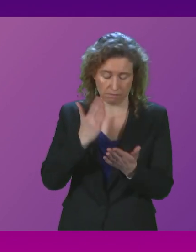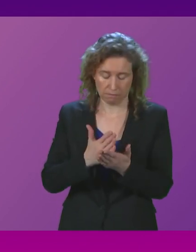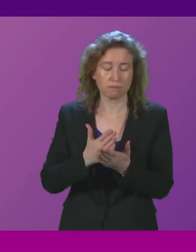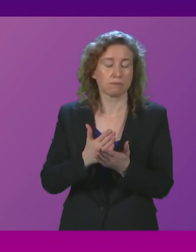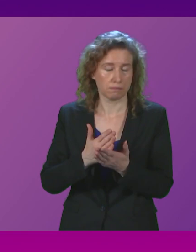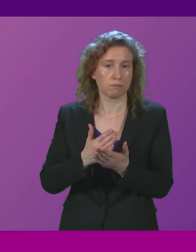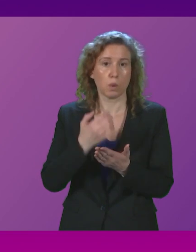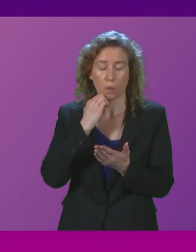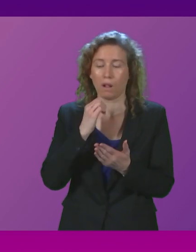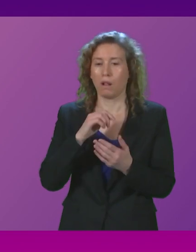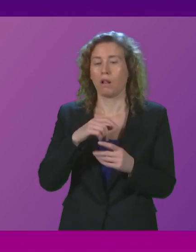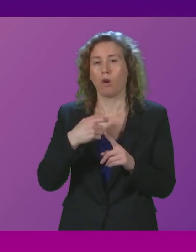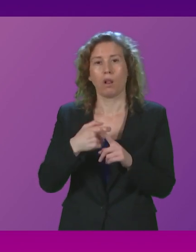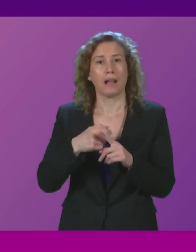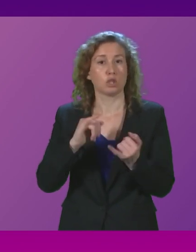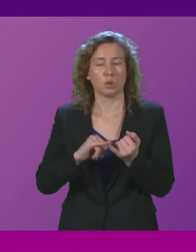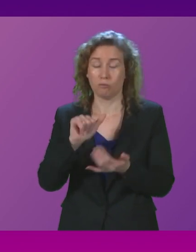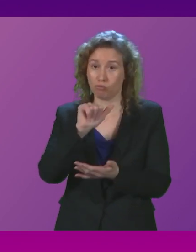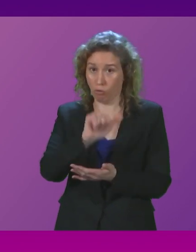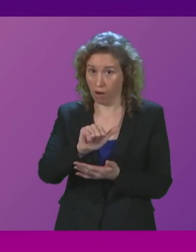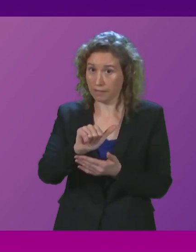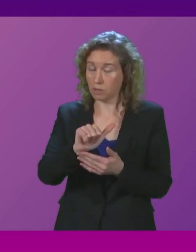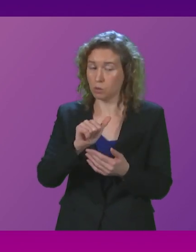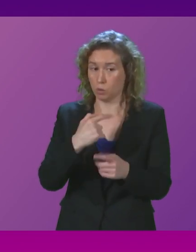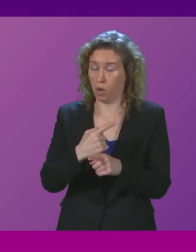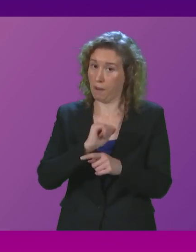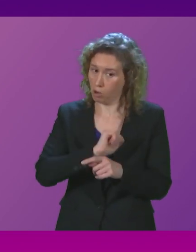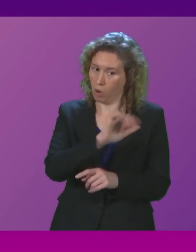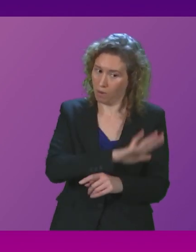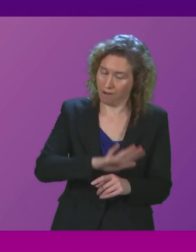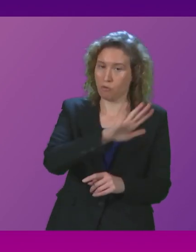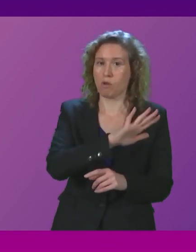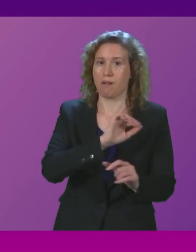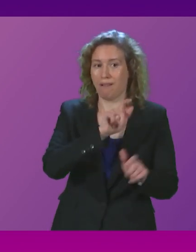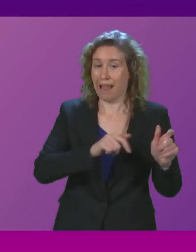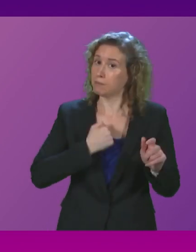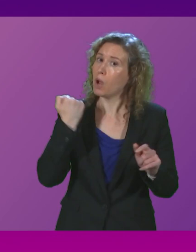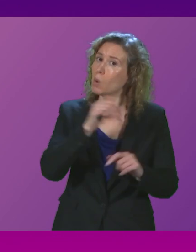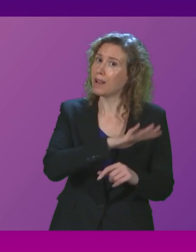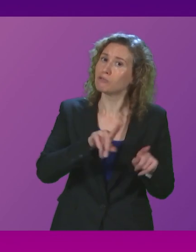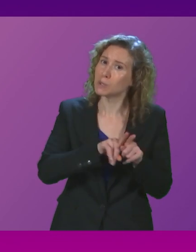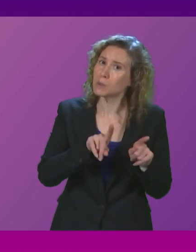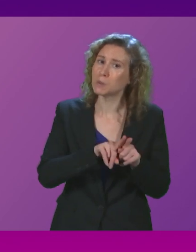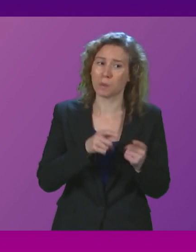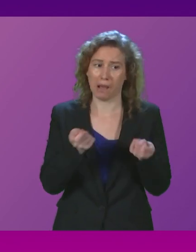Kaukab Stewart is right to point to her constituency interest in this as well as my own—a significant